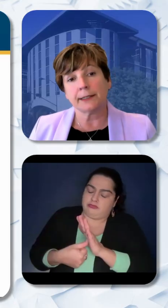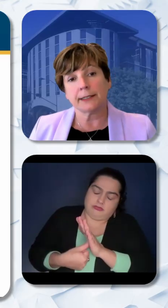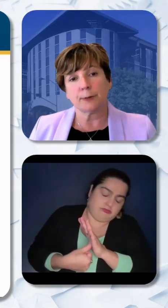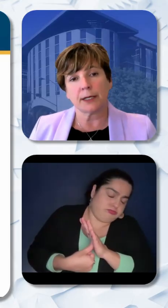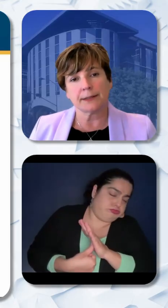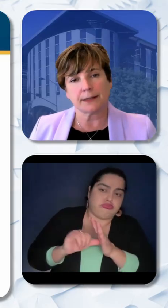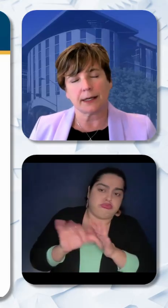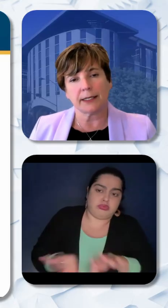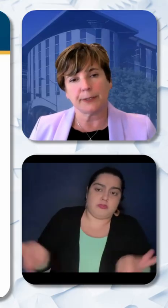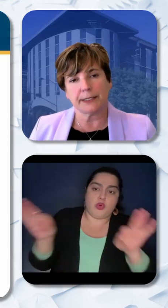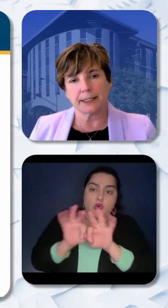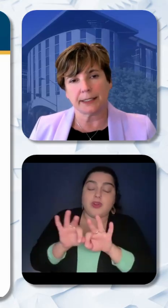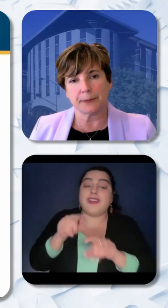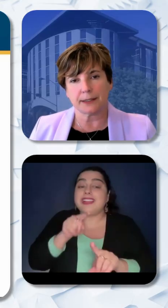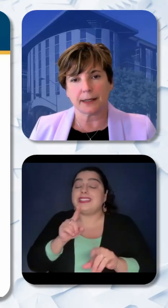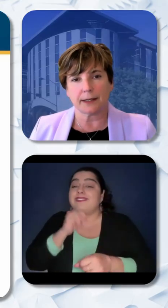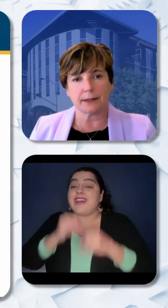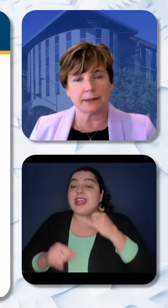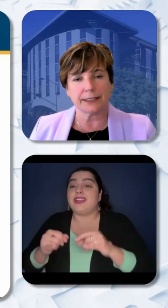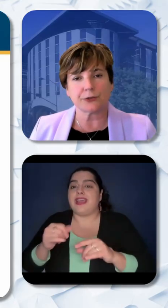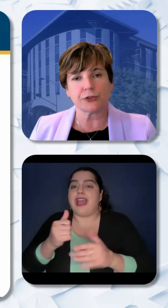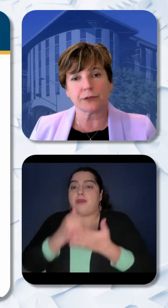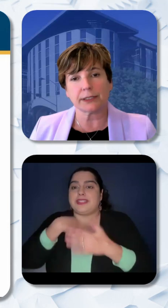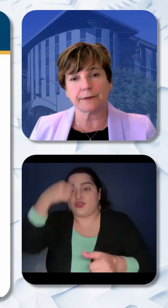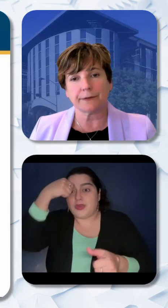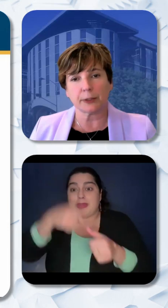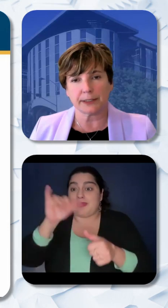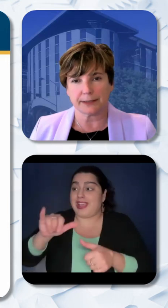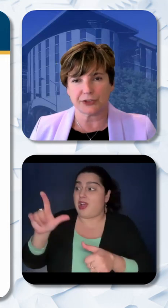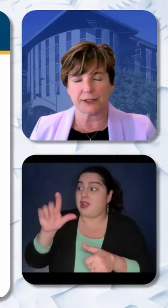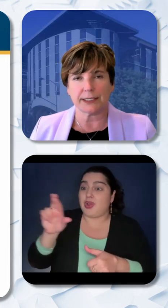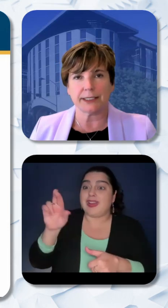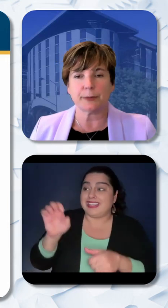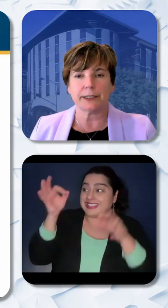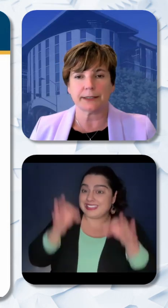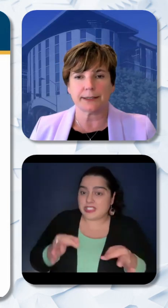Finally, it reminds us at IEP teams that least restrictive environment decisions need to be